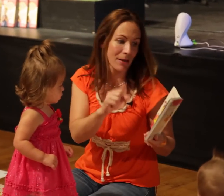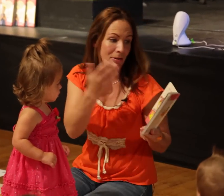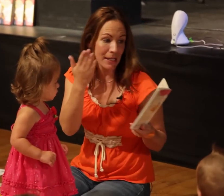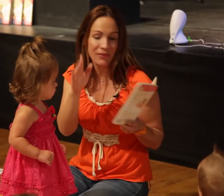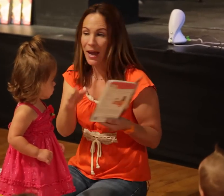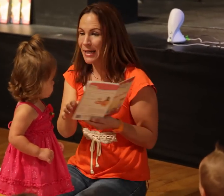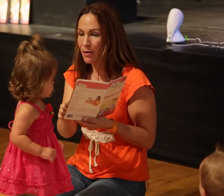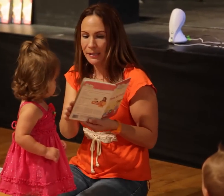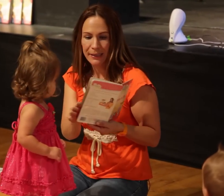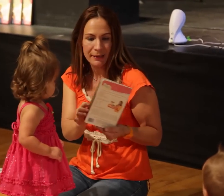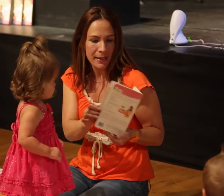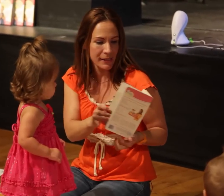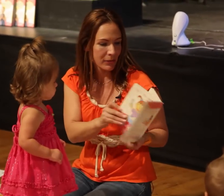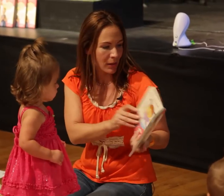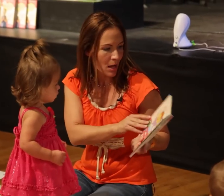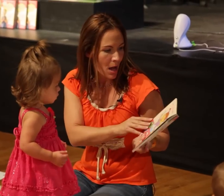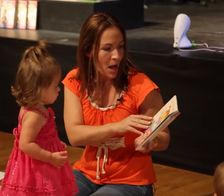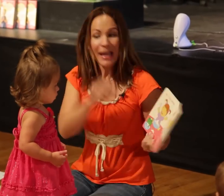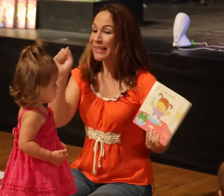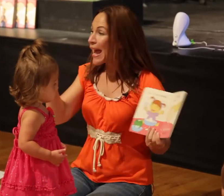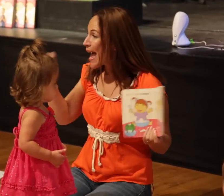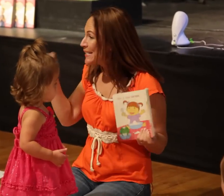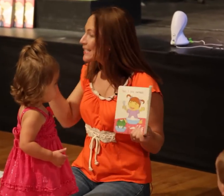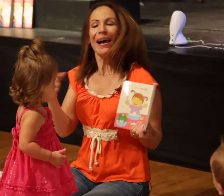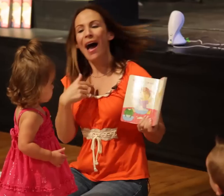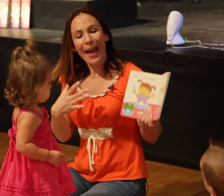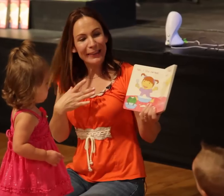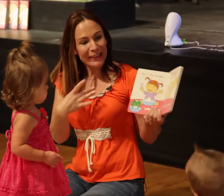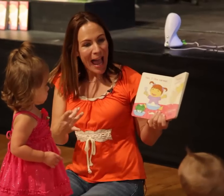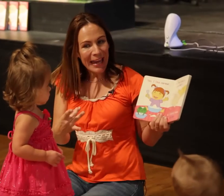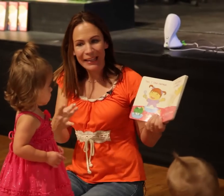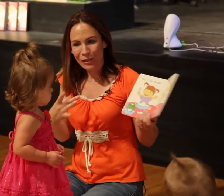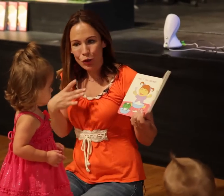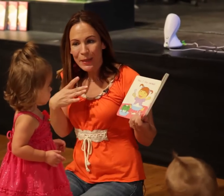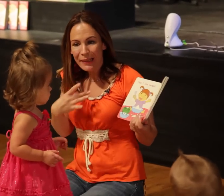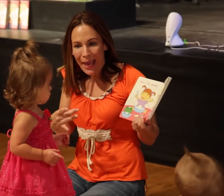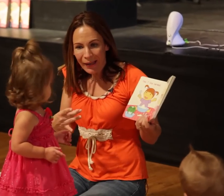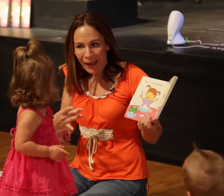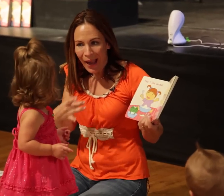Well I don't know. Let's find out. Does Leah like cereal? Yes. I LIKE, so show me LIKE.